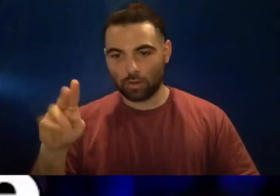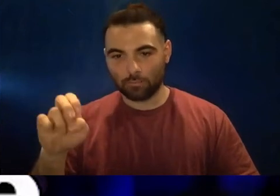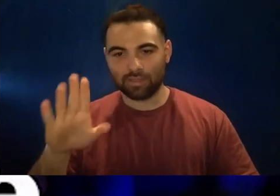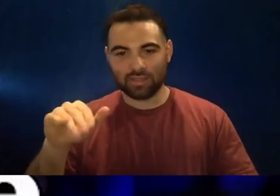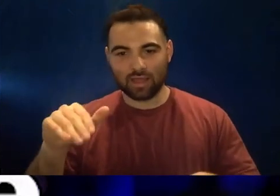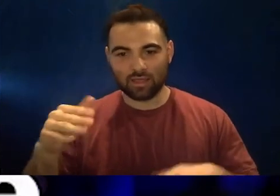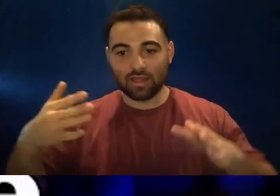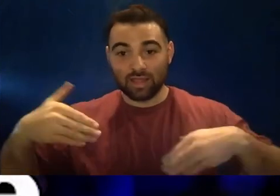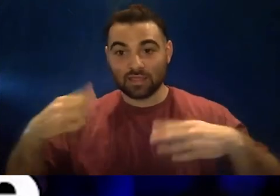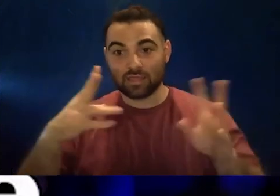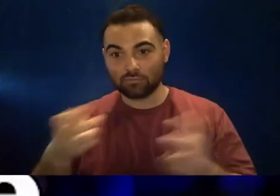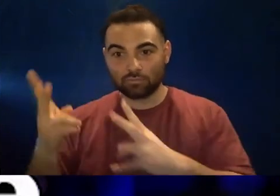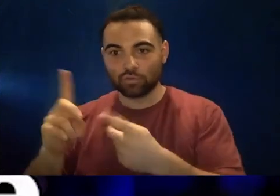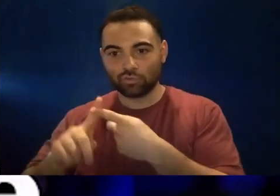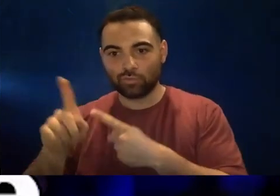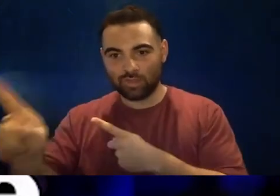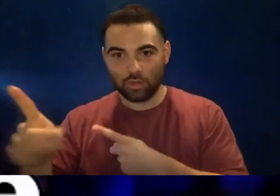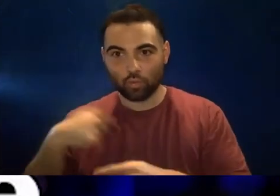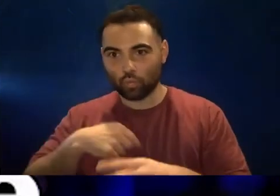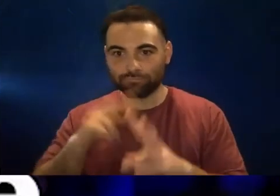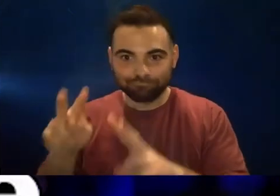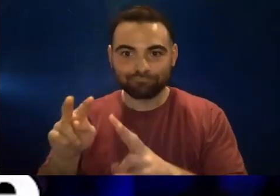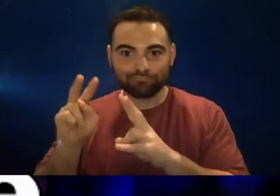We're looking every day, we expect to see it turn up there.